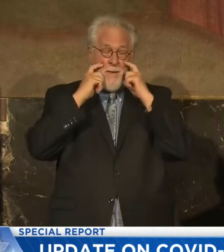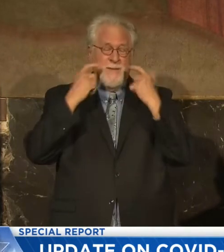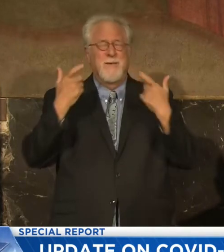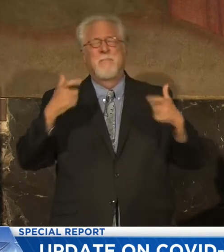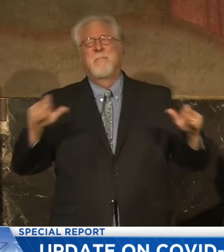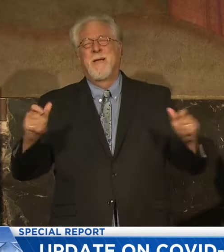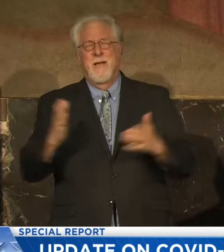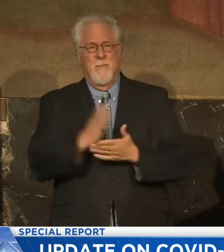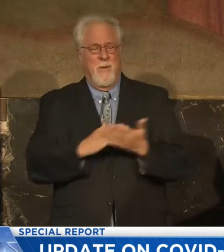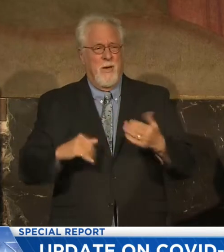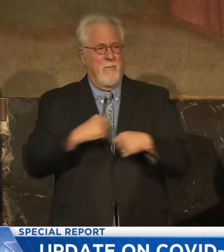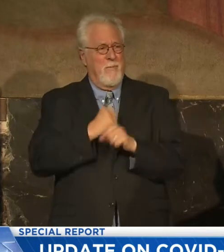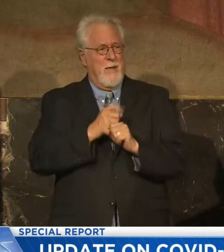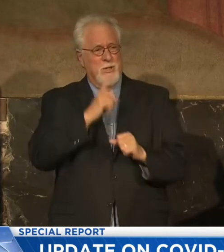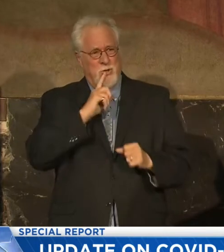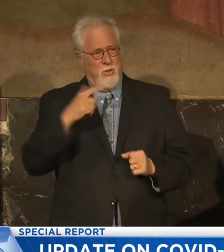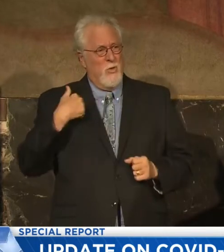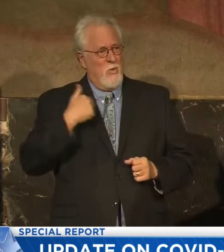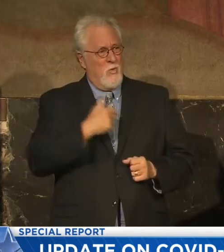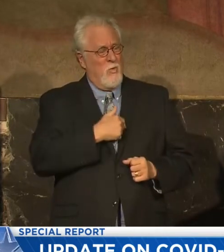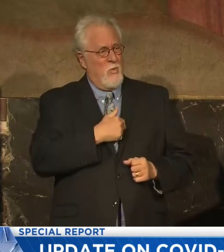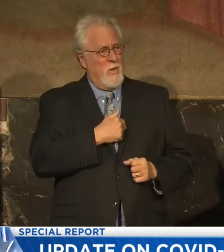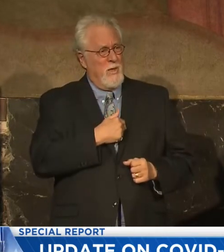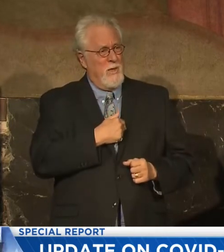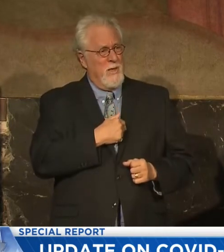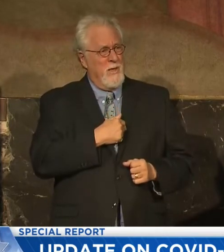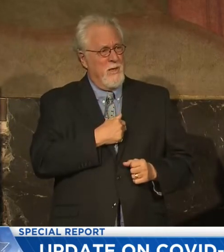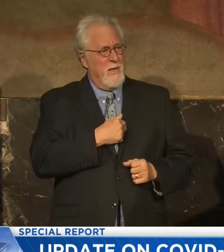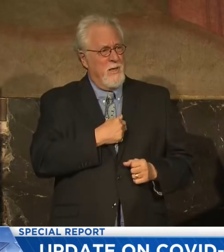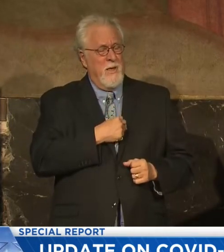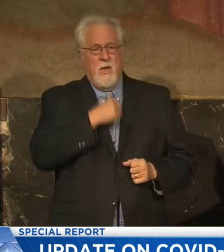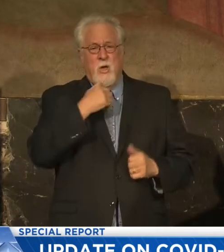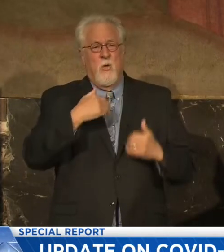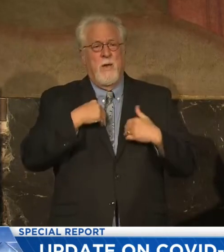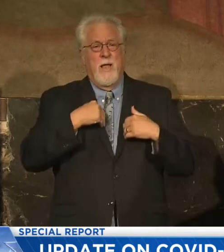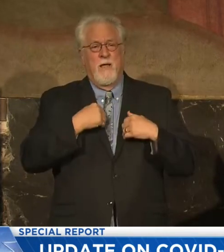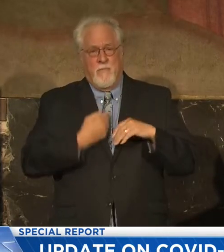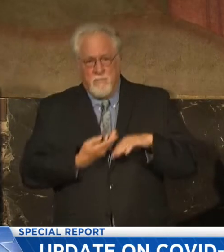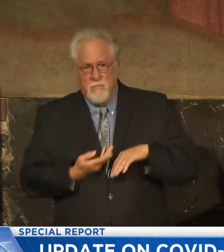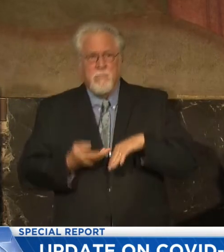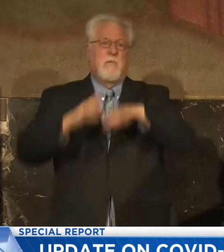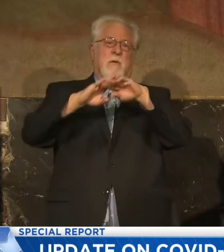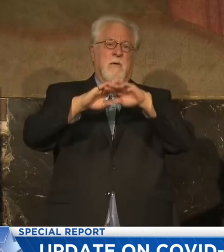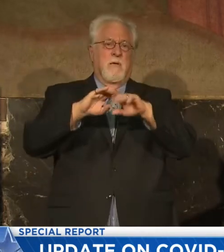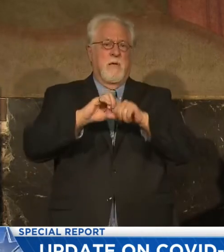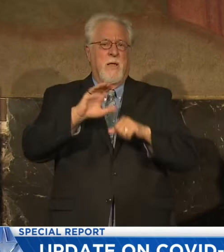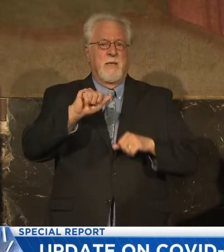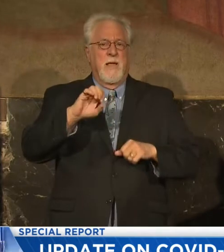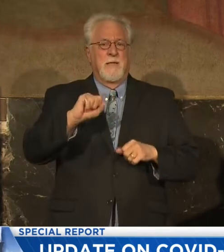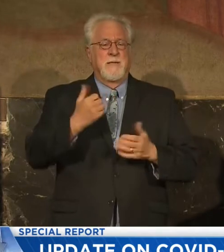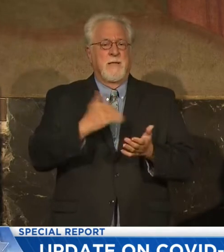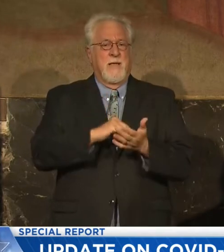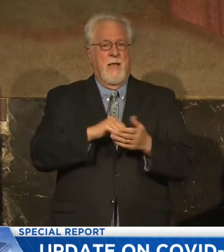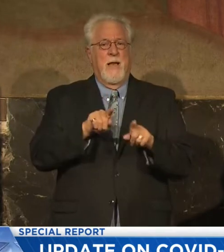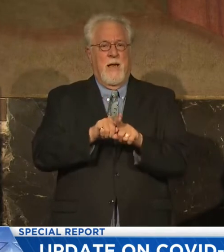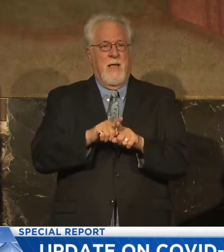THEY DON'T KNOW THEY HAVE IT. THEY'RE NOT GOING TO GET TESTED. THAT'S WHY IT'S SO CONTAGIOUS. THAT'S WHY IT'S SO DIFFICULT.